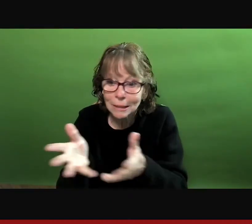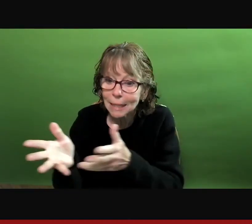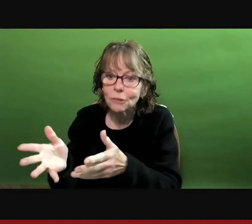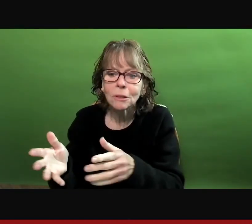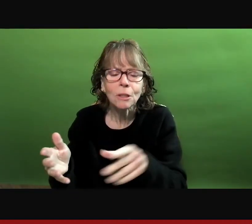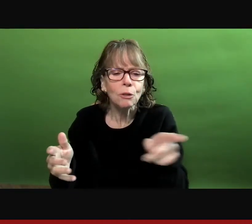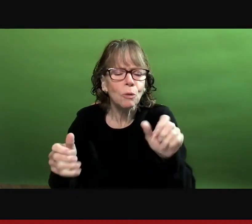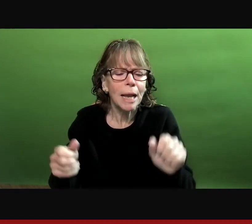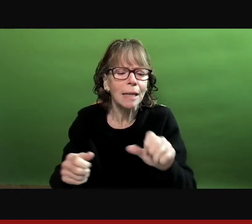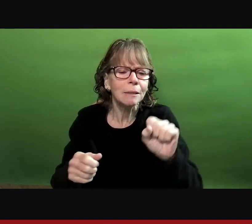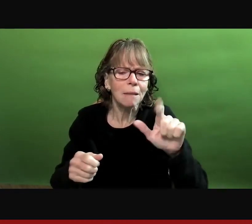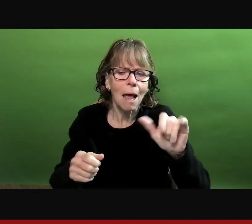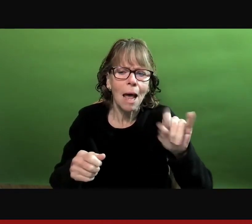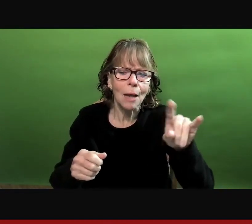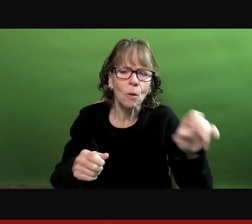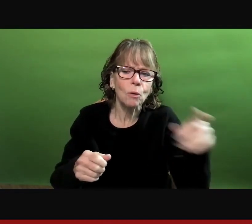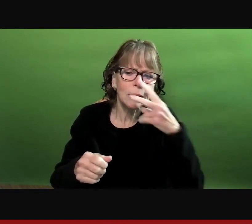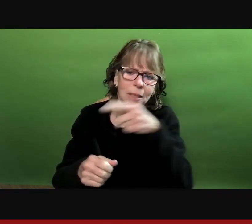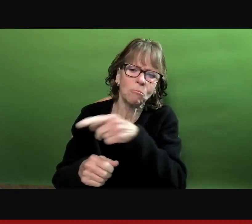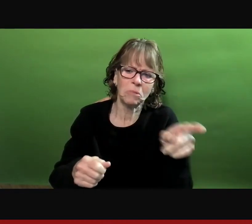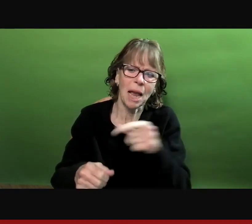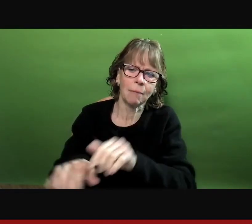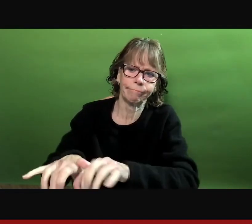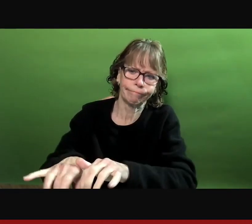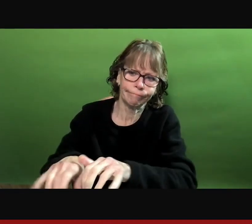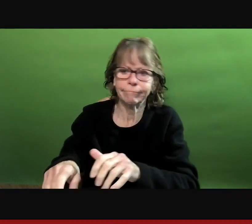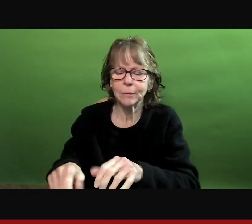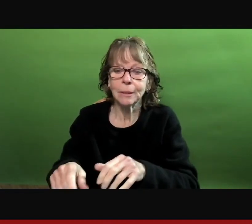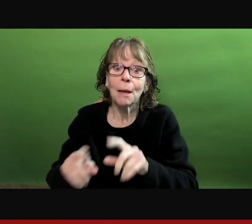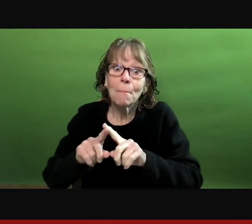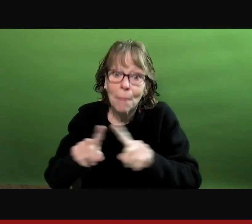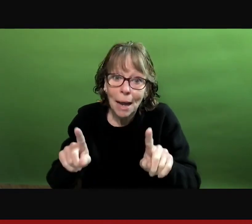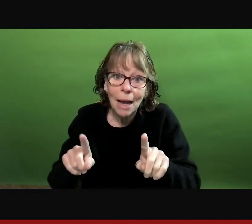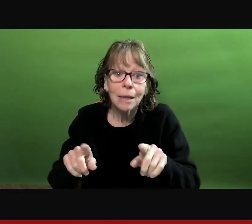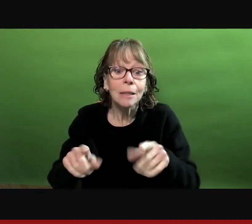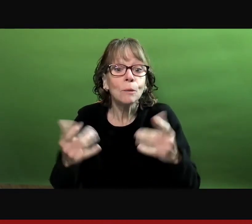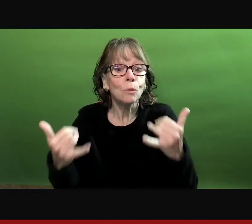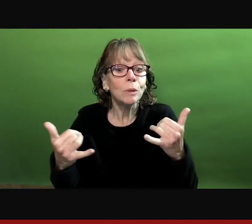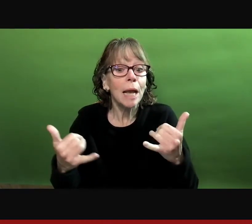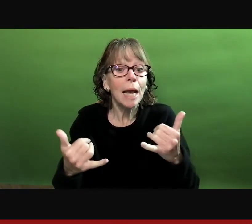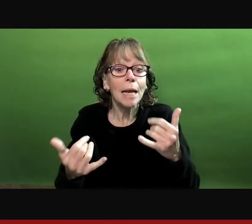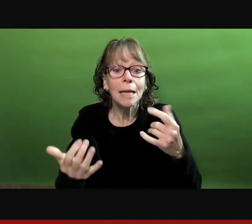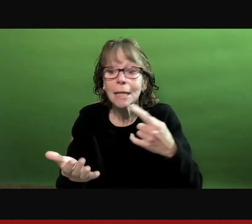Let us all commit to civility and respect in our discussions and interactions. Remember,